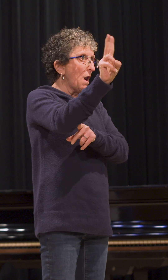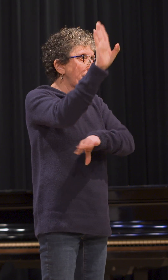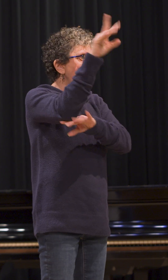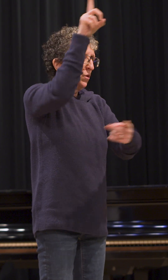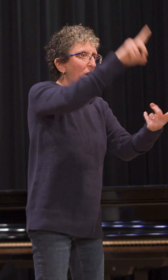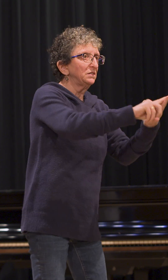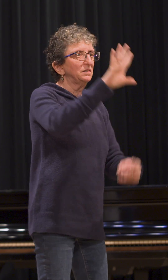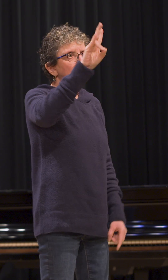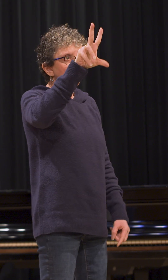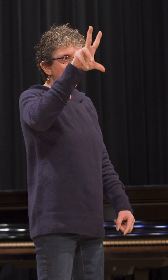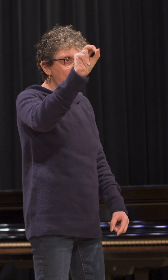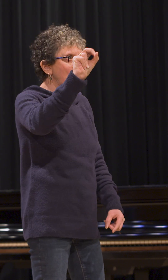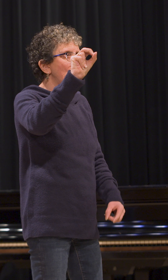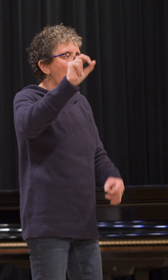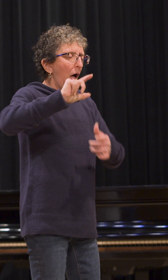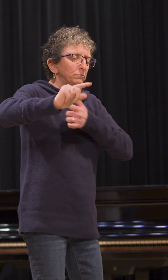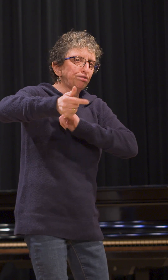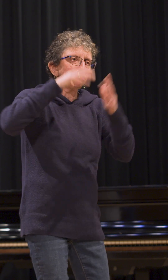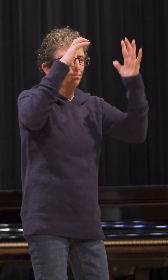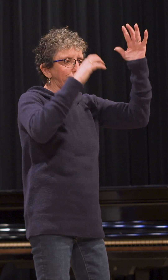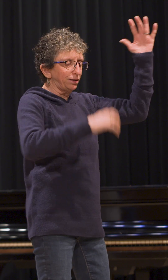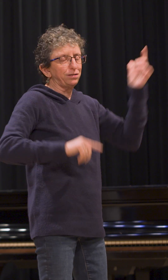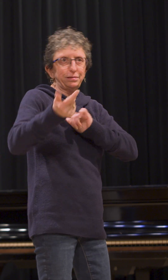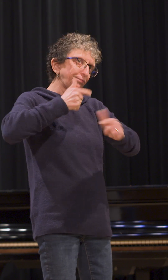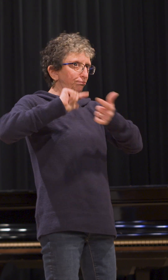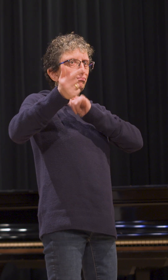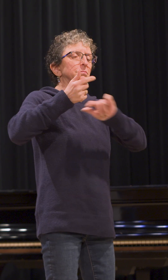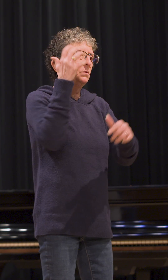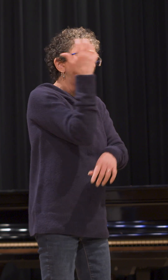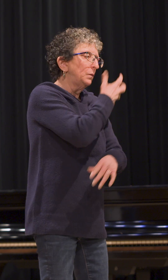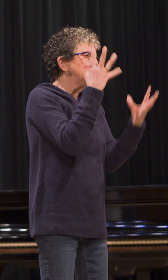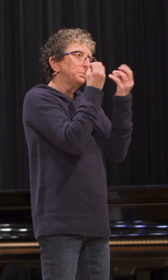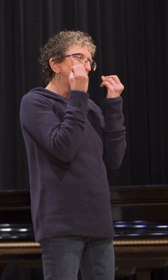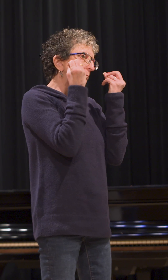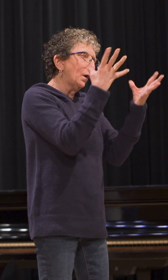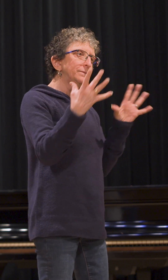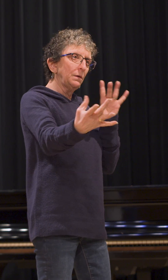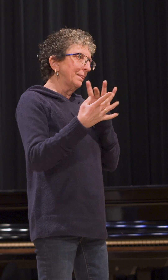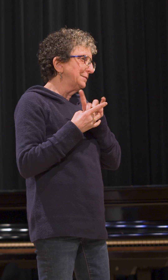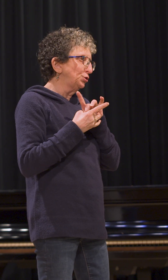from I would say about 2:00 in the afternoon till 7:30 at night. These long texts going back forth.